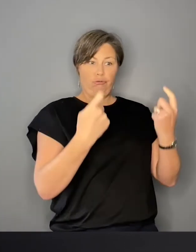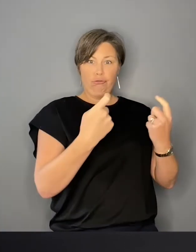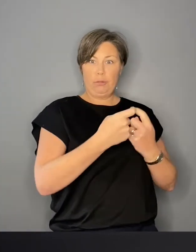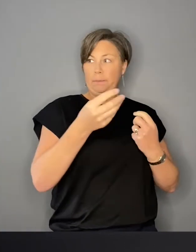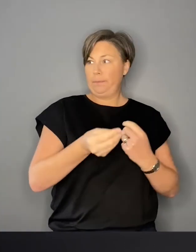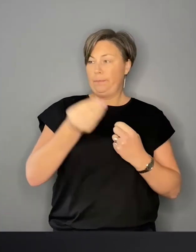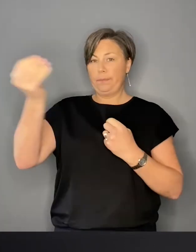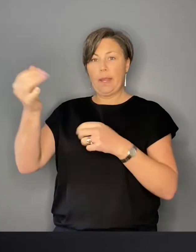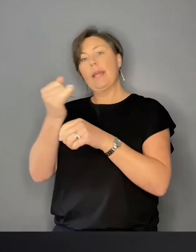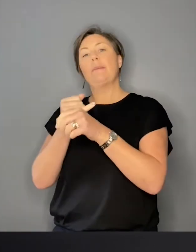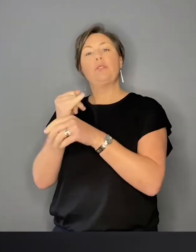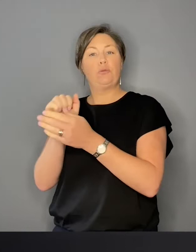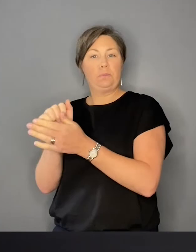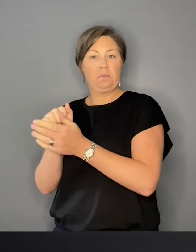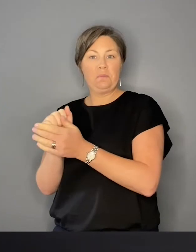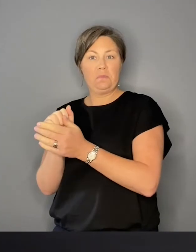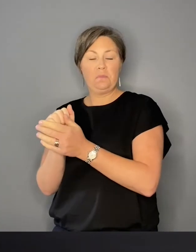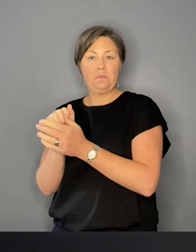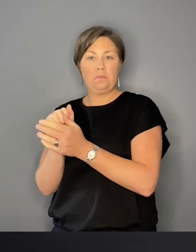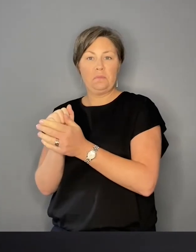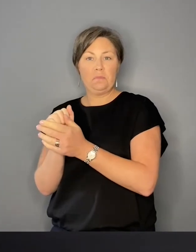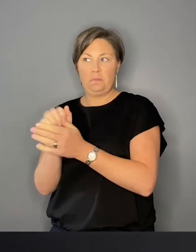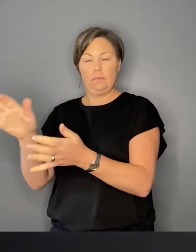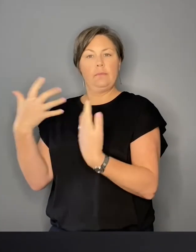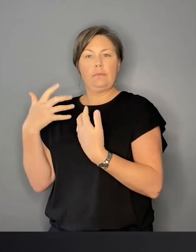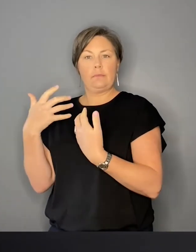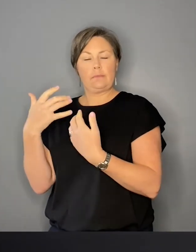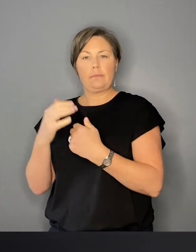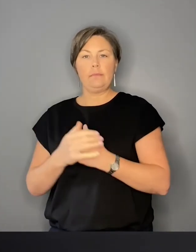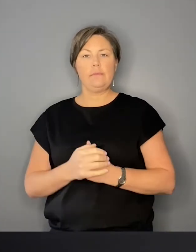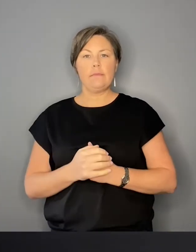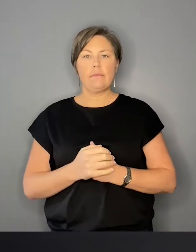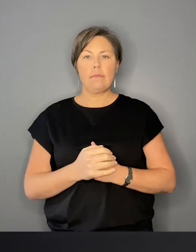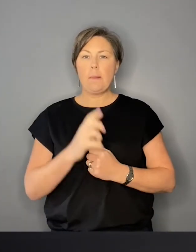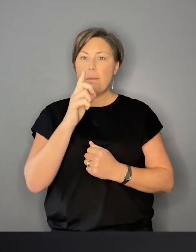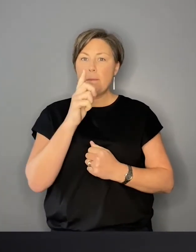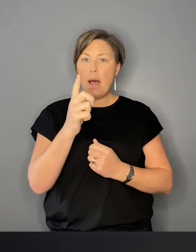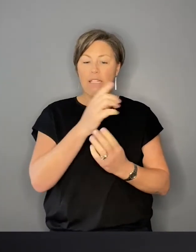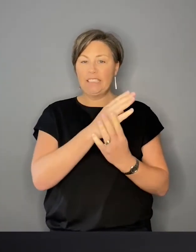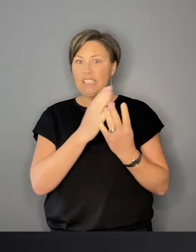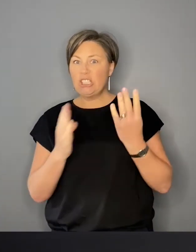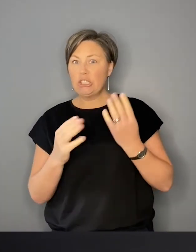with a PBS prescription from your doctor. It's important to note that there are some important differences between each medication.